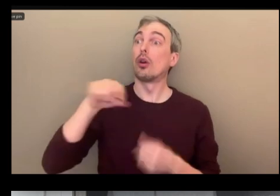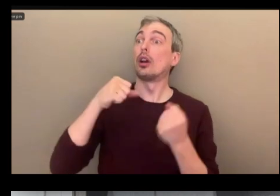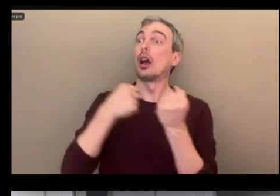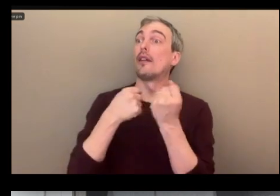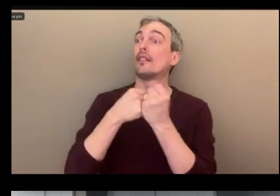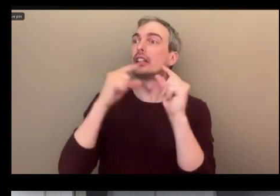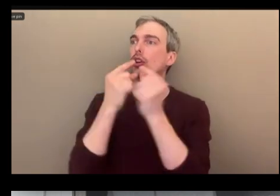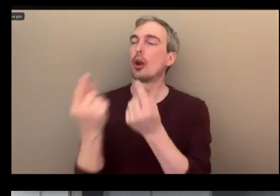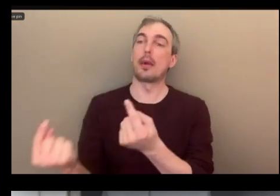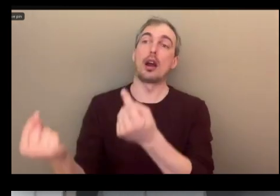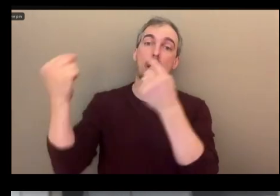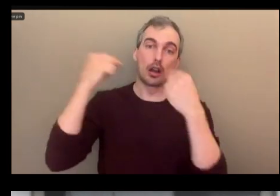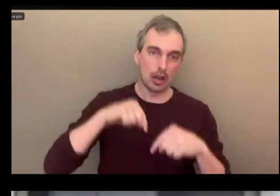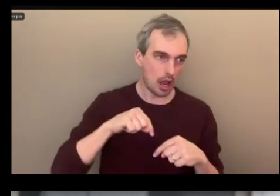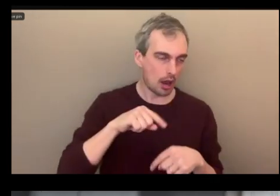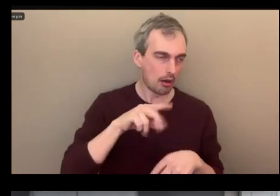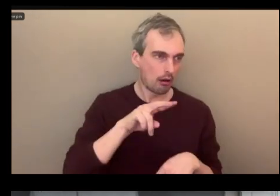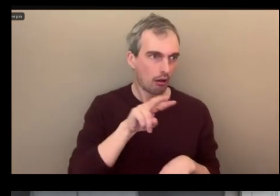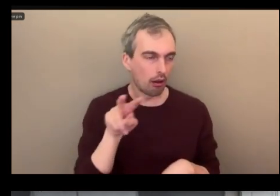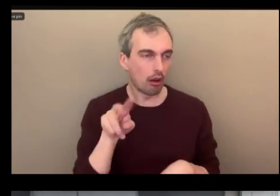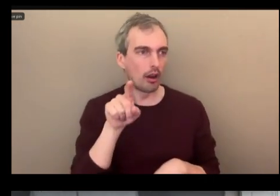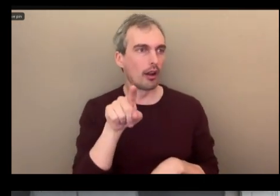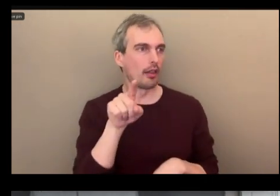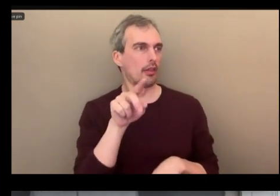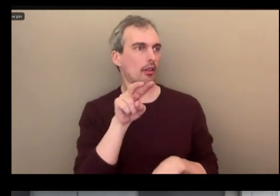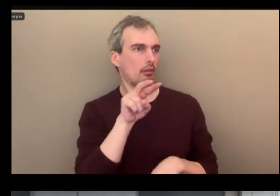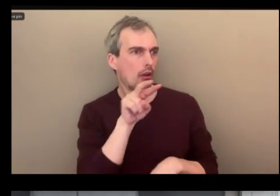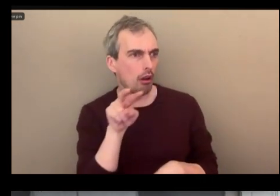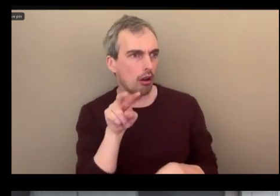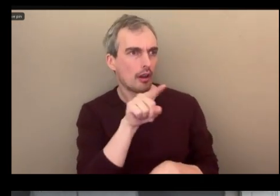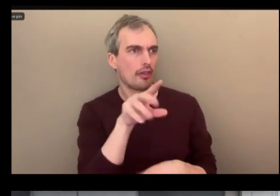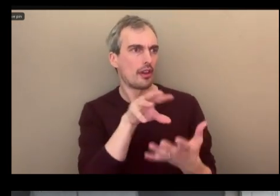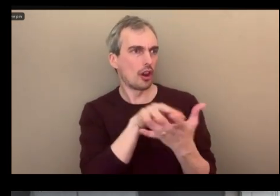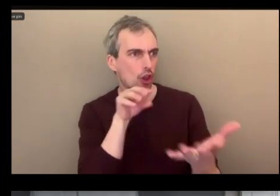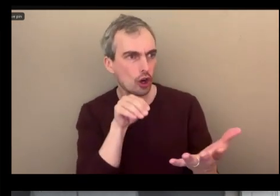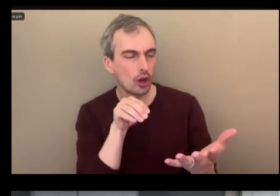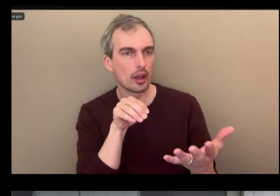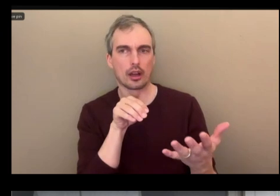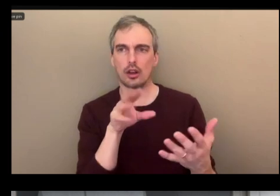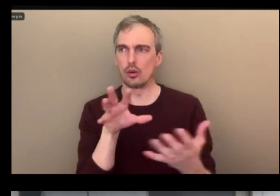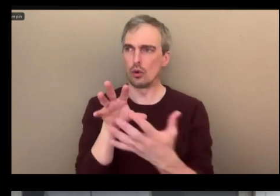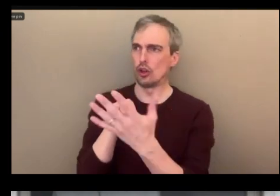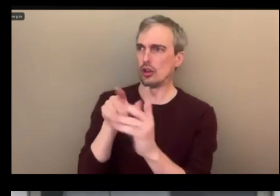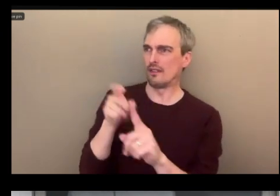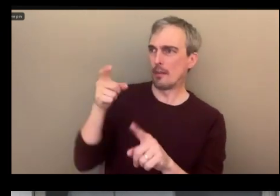We're hearing from them from what they're hearing from their constituents. And they just give a really good partnership.